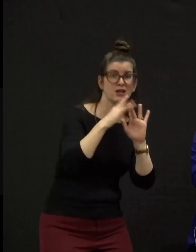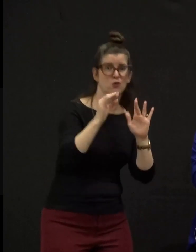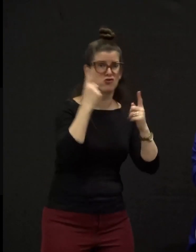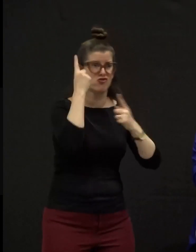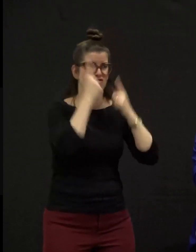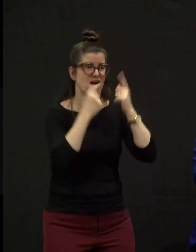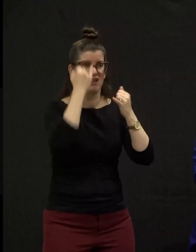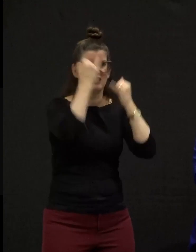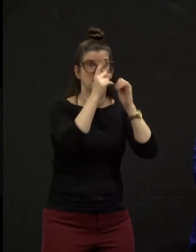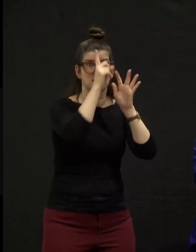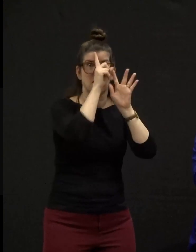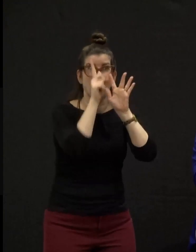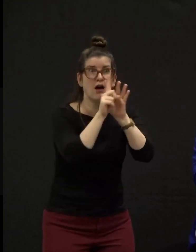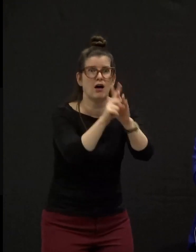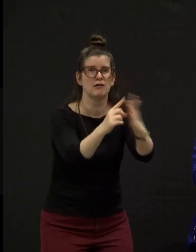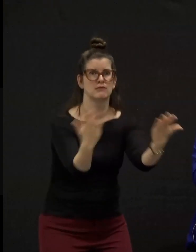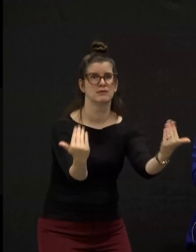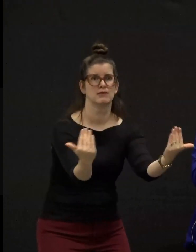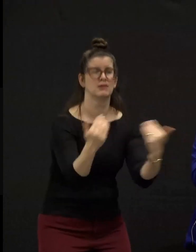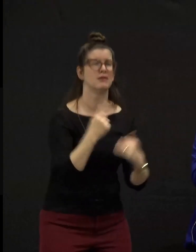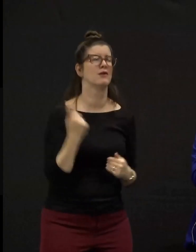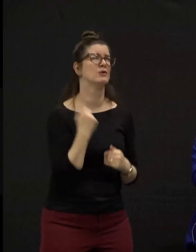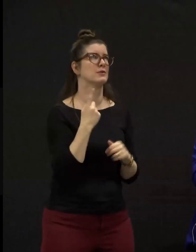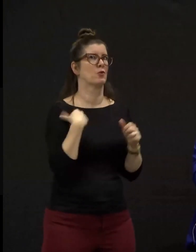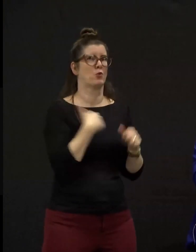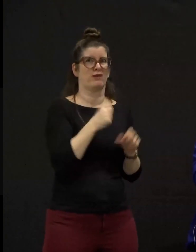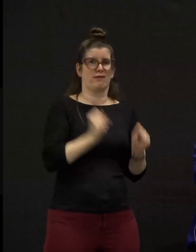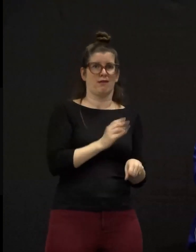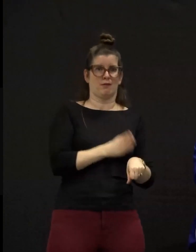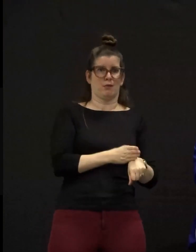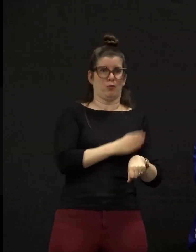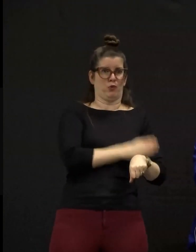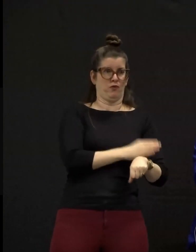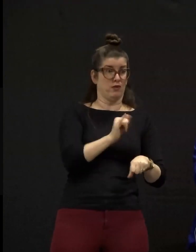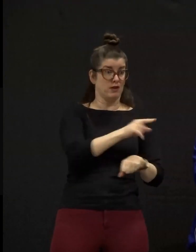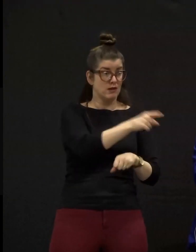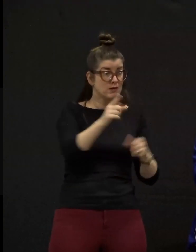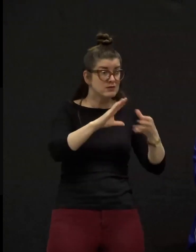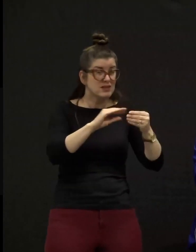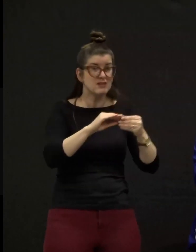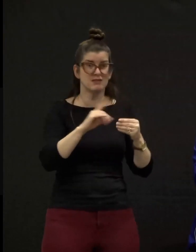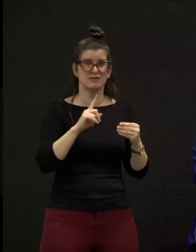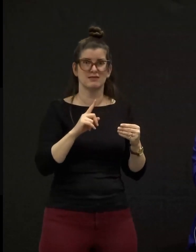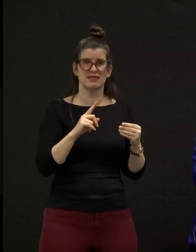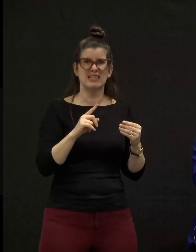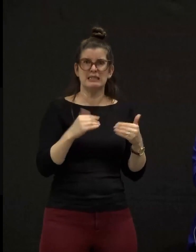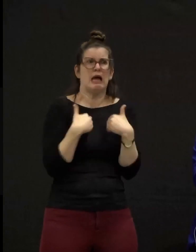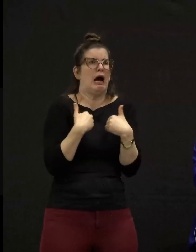because this is always something that can be improved. And like you said, it's really young, so it's sort of pediatric.